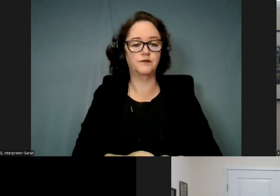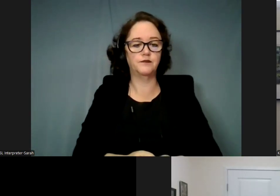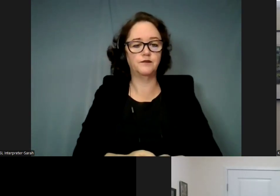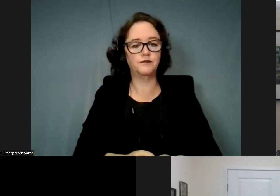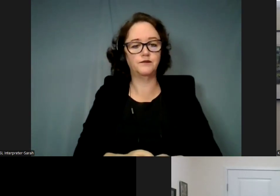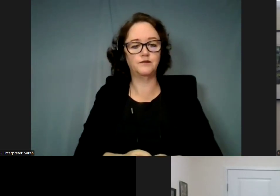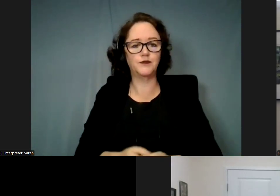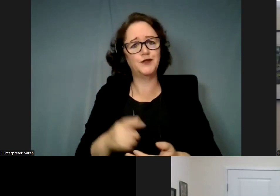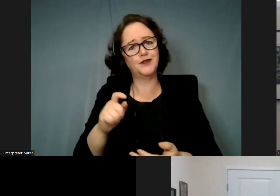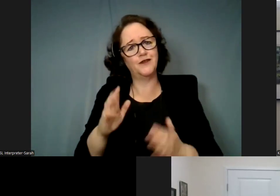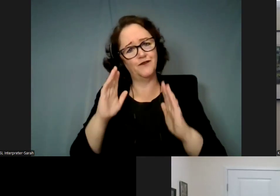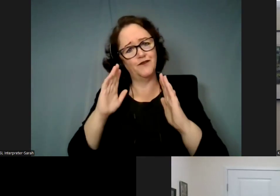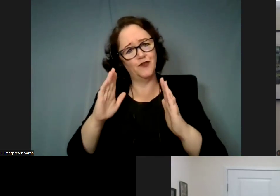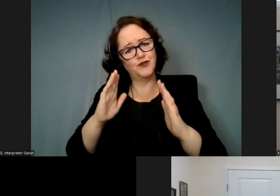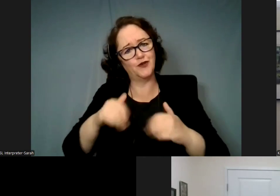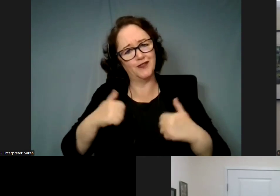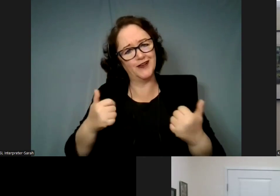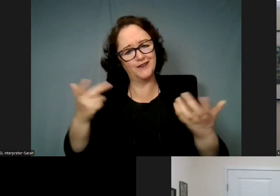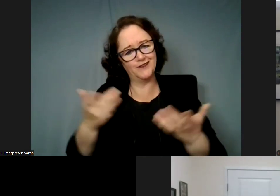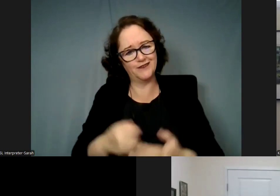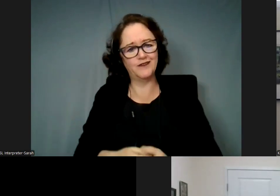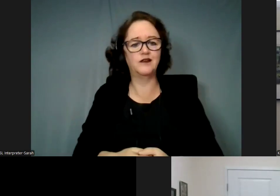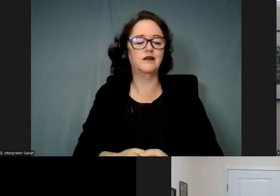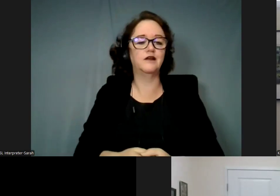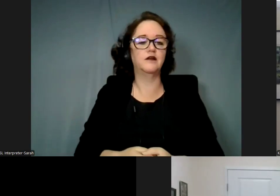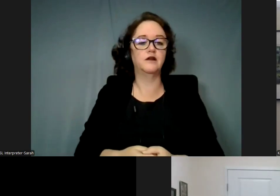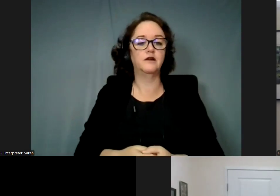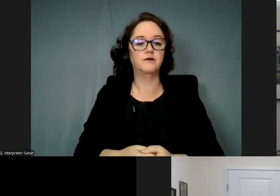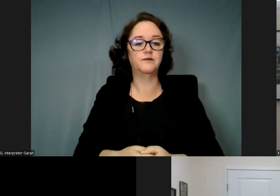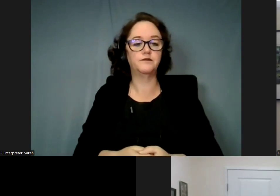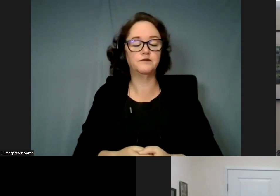for a long, long time. I probably didn't use all the